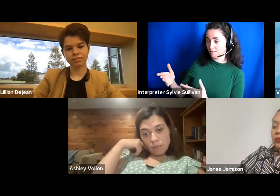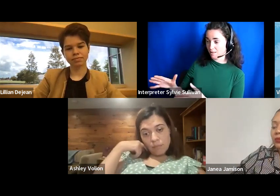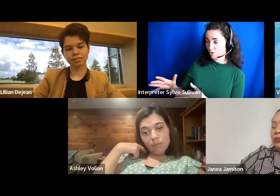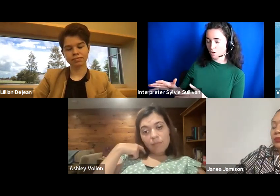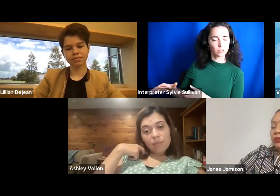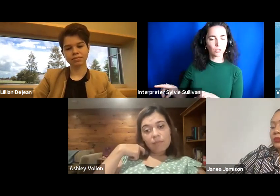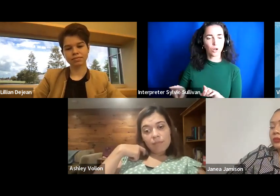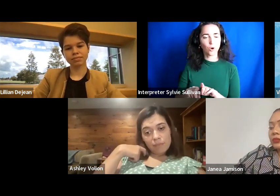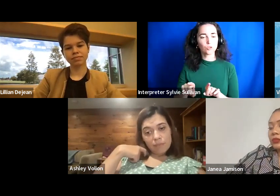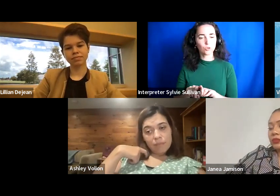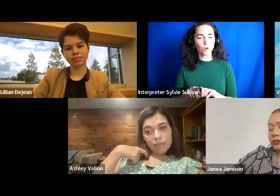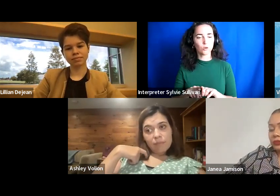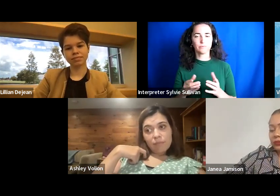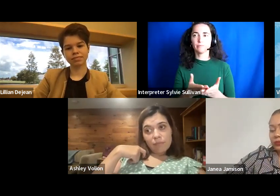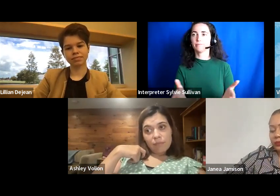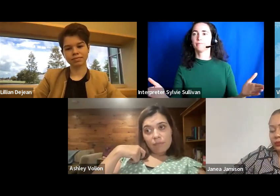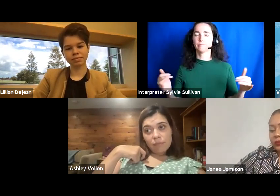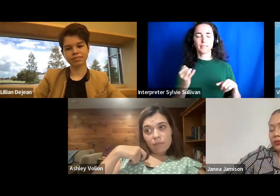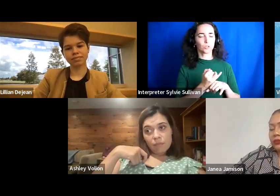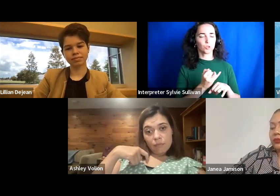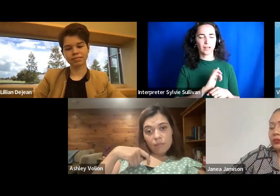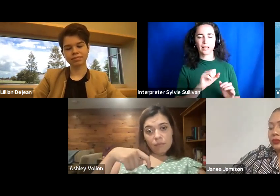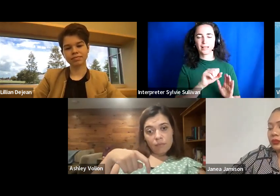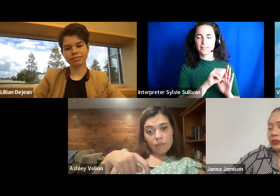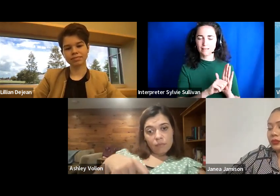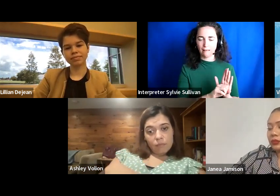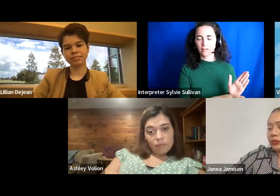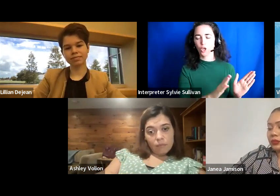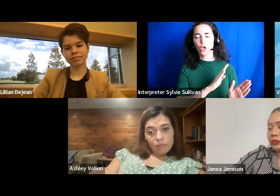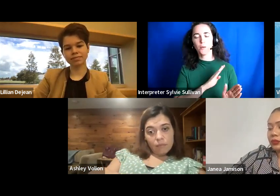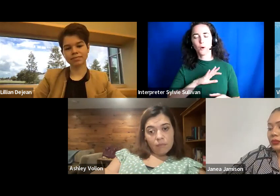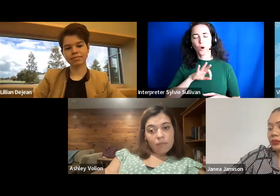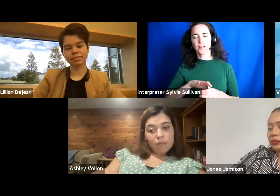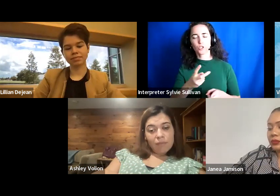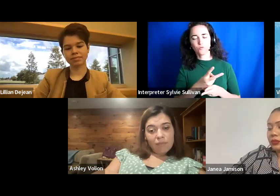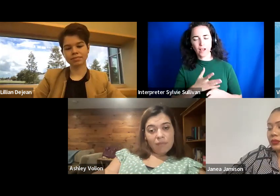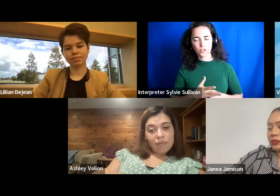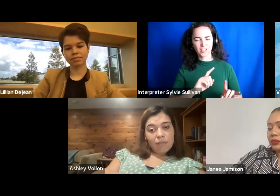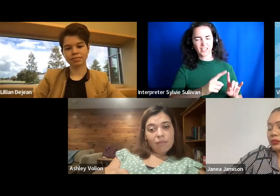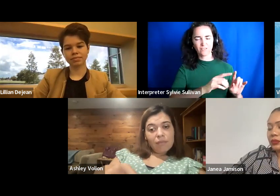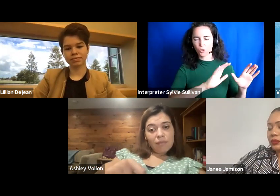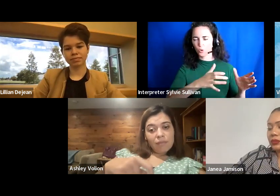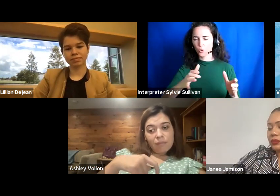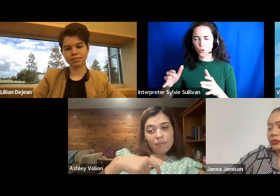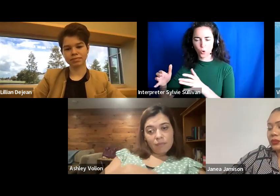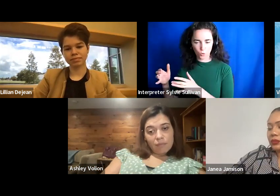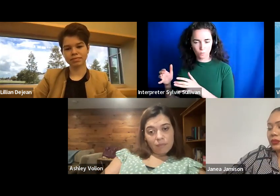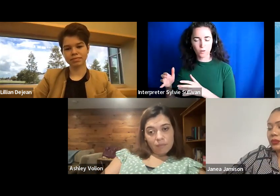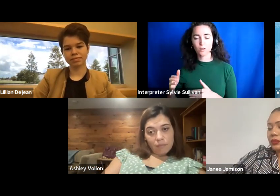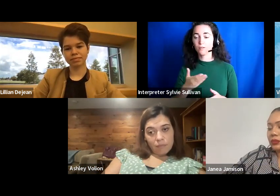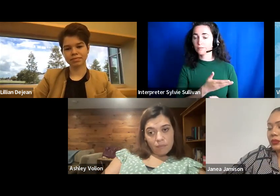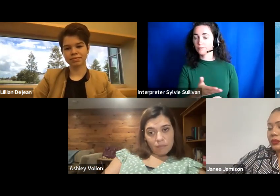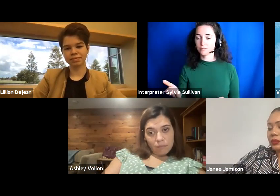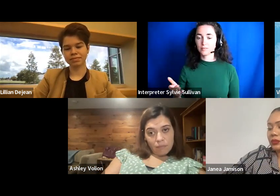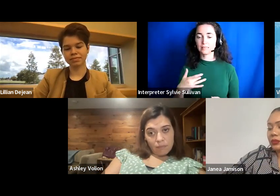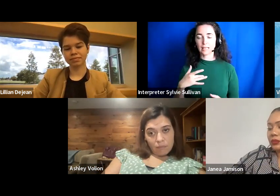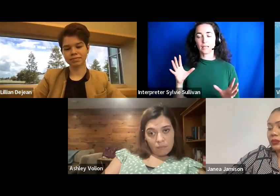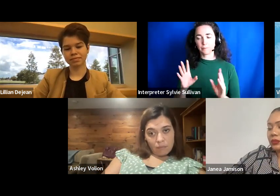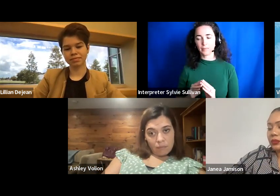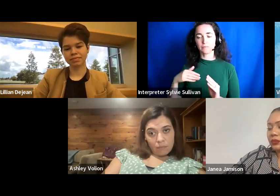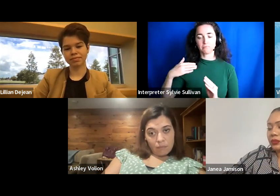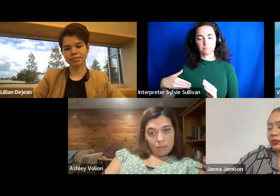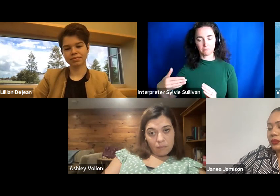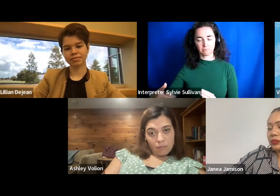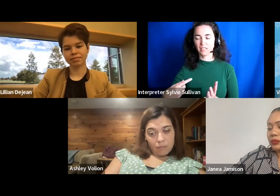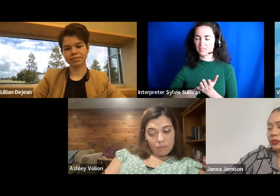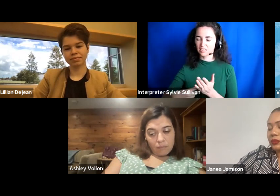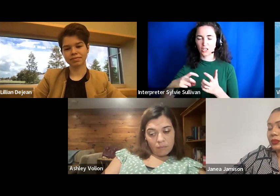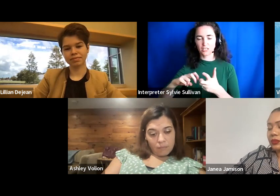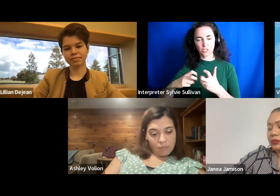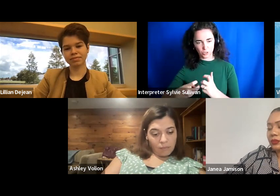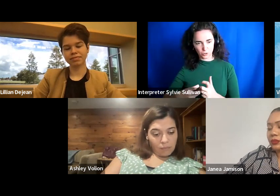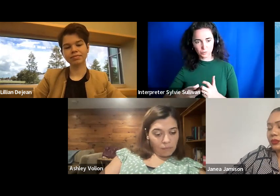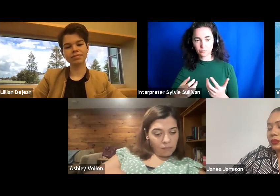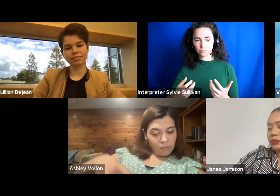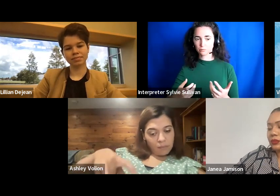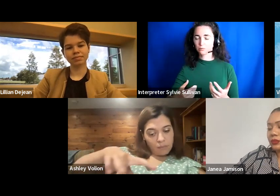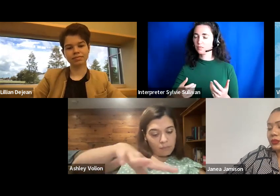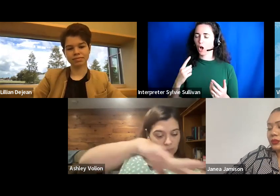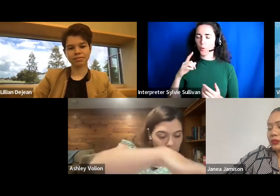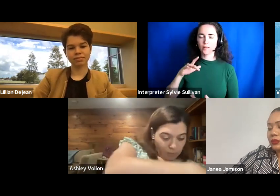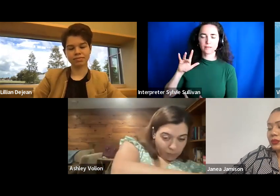institutions. whether it's the state Board of election supervisors or other entities, you know, that are constantly meeting to grapple with these issues, and always make Louisiana the most accessible.